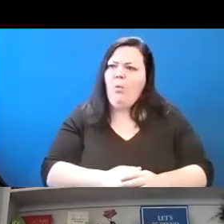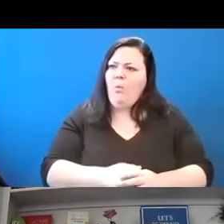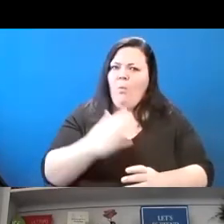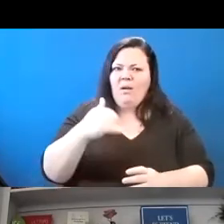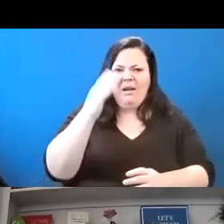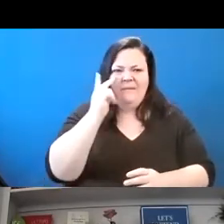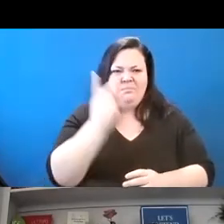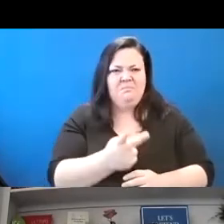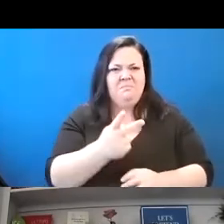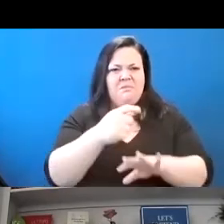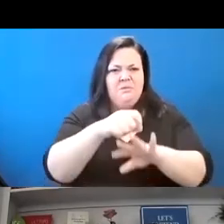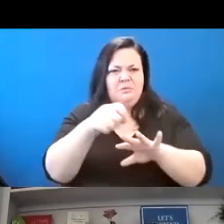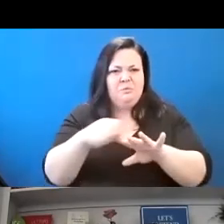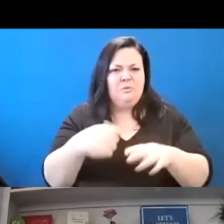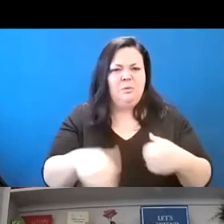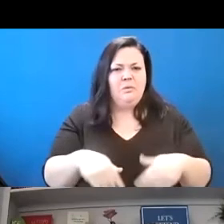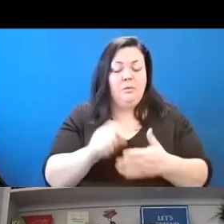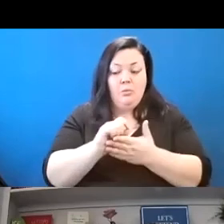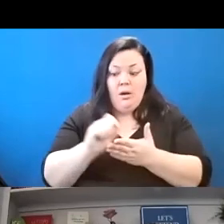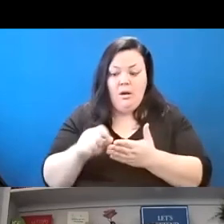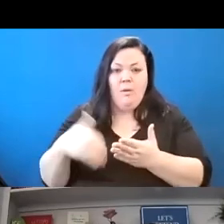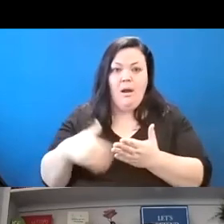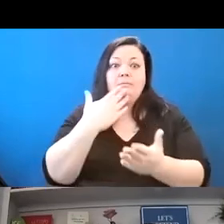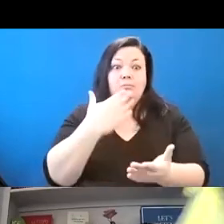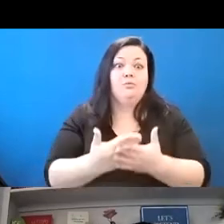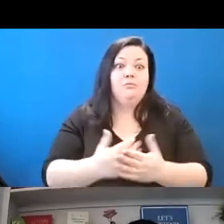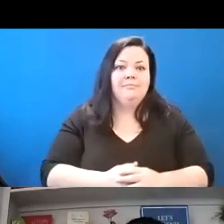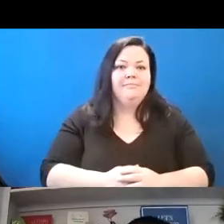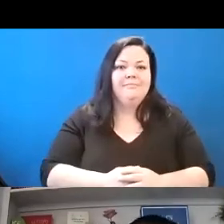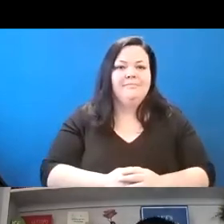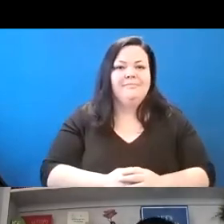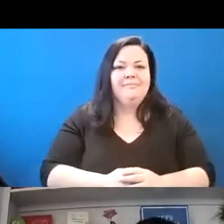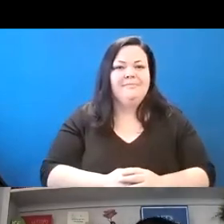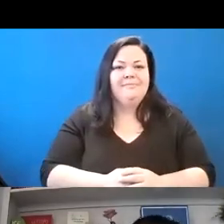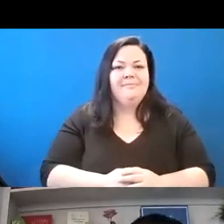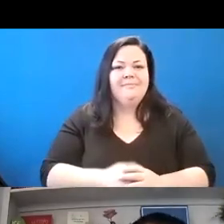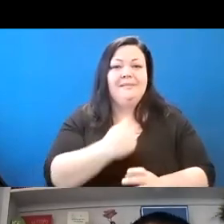why am i writing this down because it's so good that's why okay sorry i'm a natural note taker